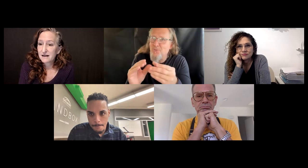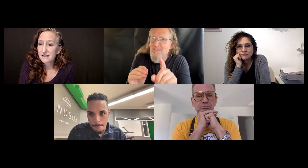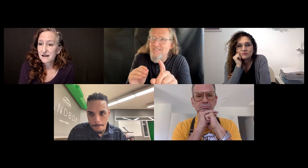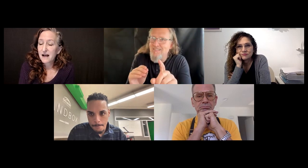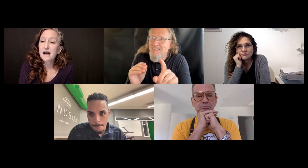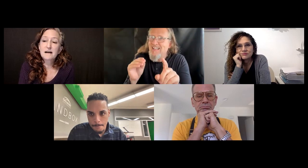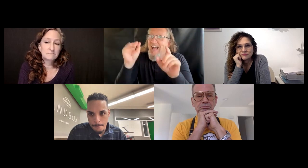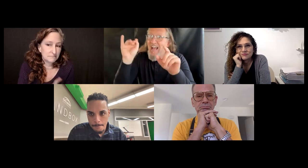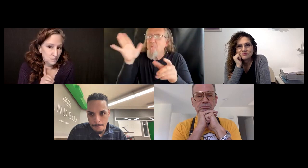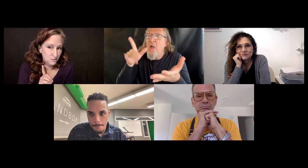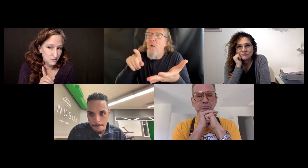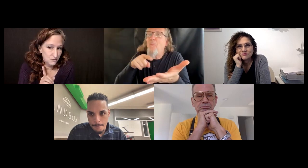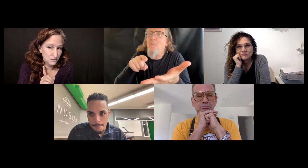No, you now. You may have an English teacher at home that are gonna correct.